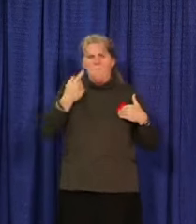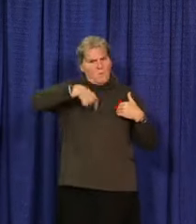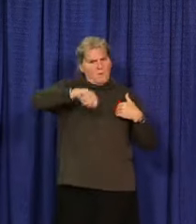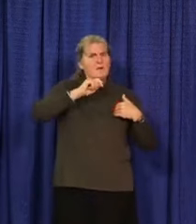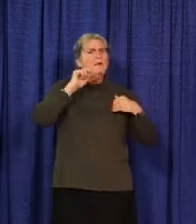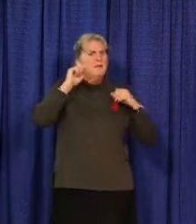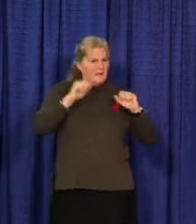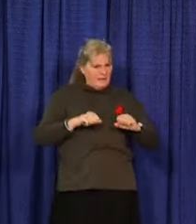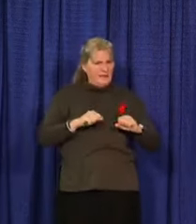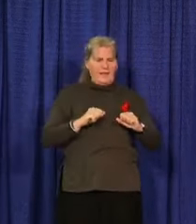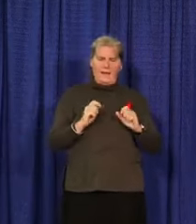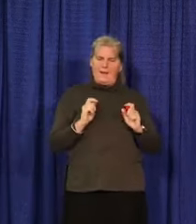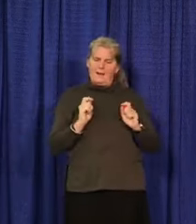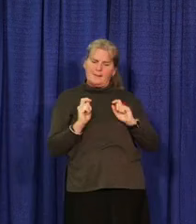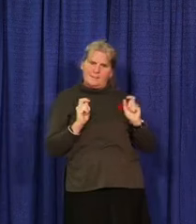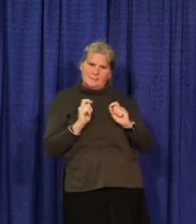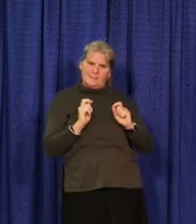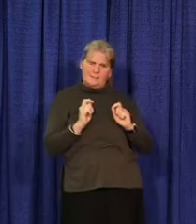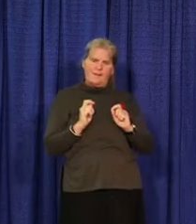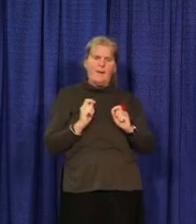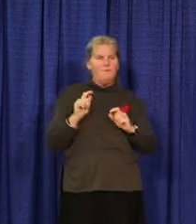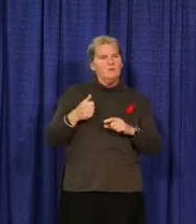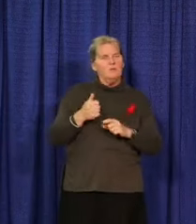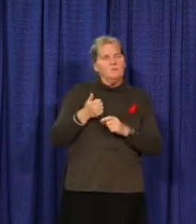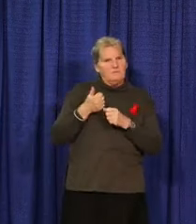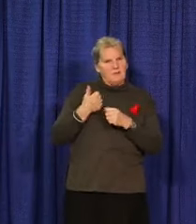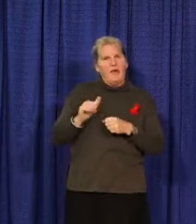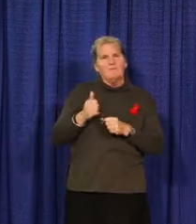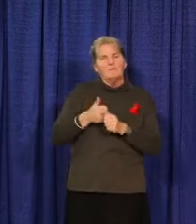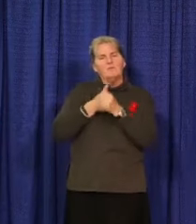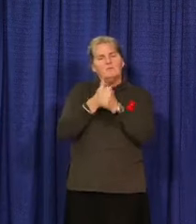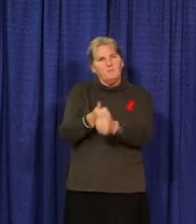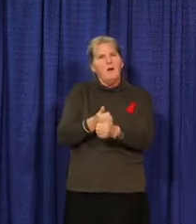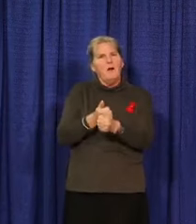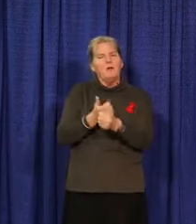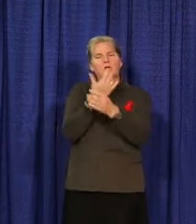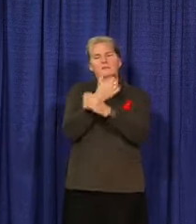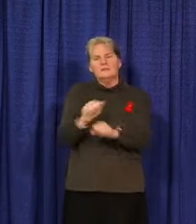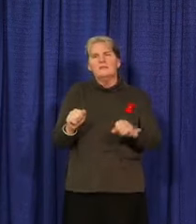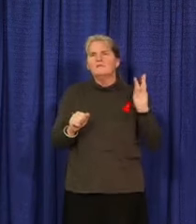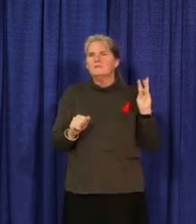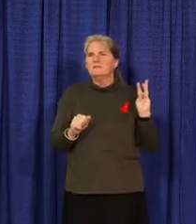to modify that risk by observing these sensible and well-established practices that